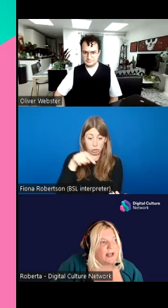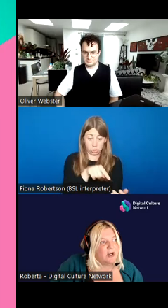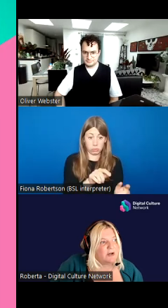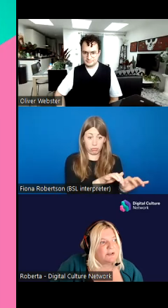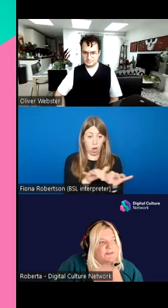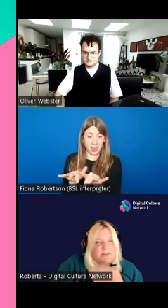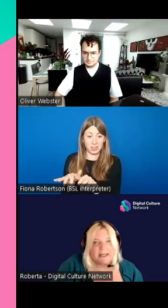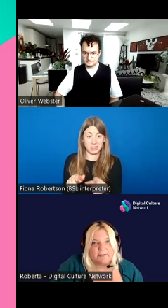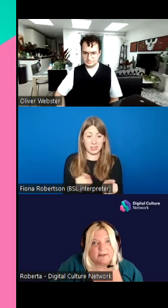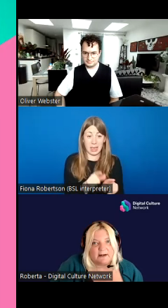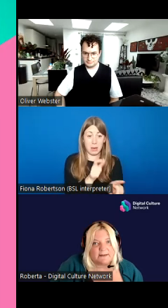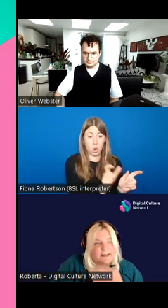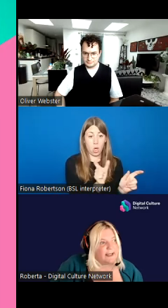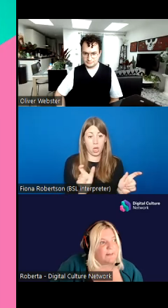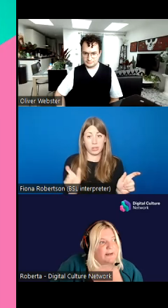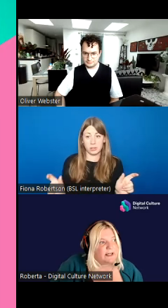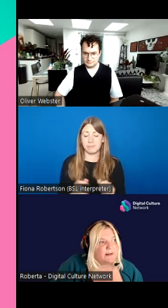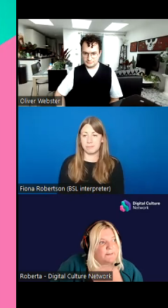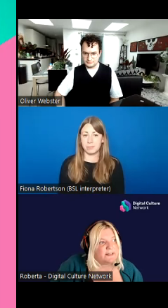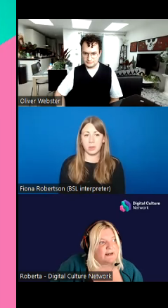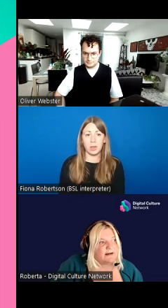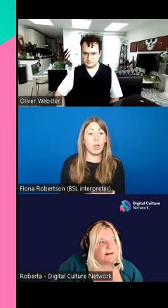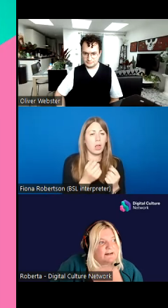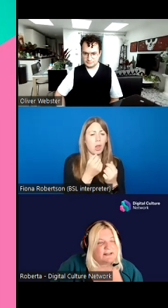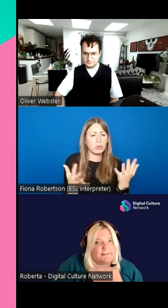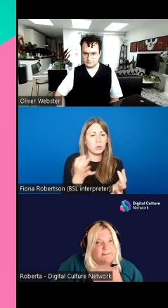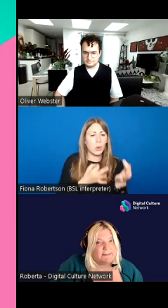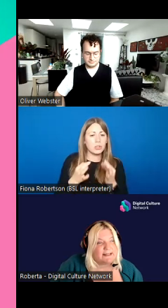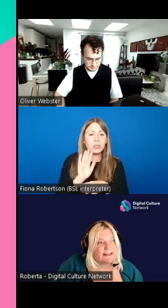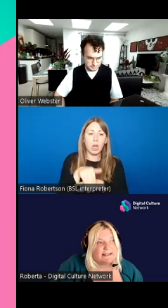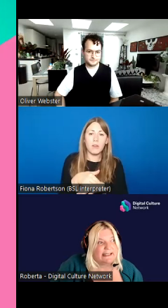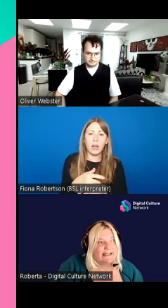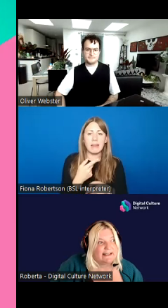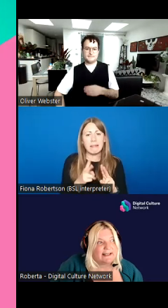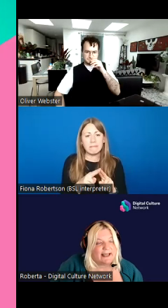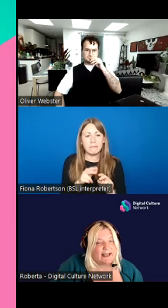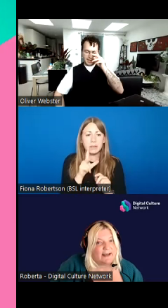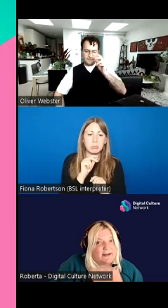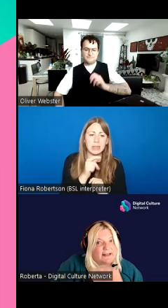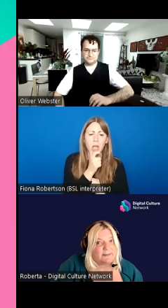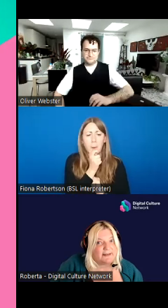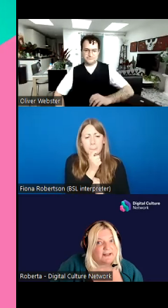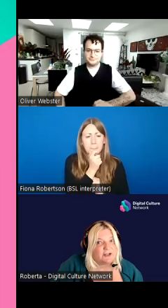A lot of people are asking about ums, uhs, mms, that type of thing.